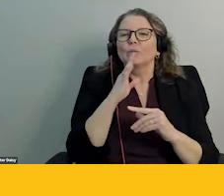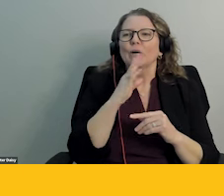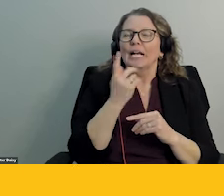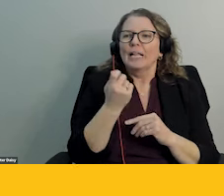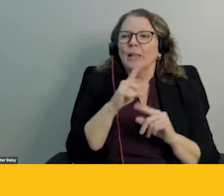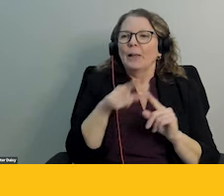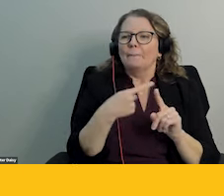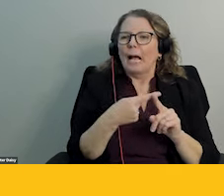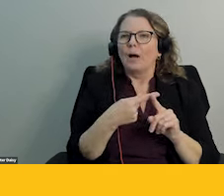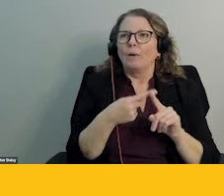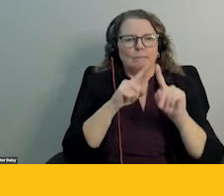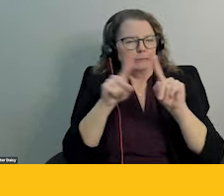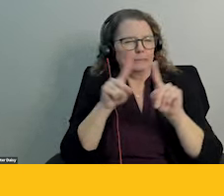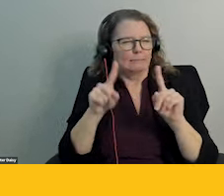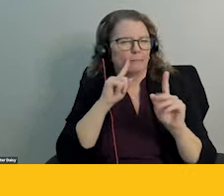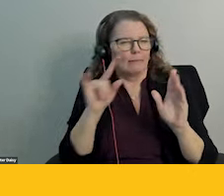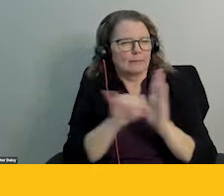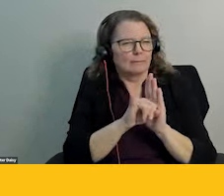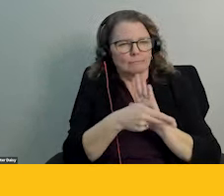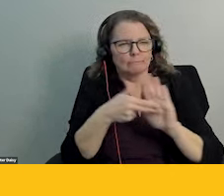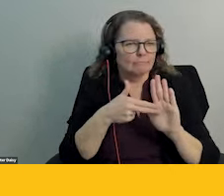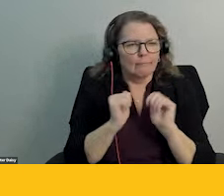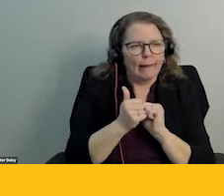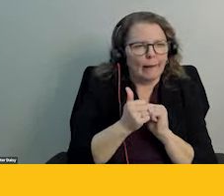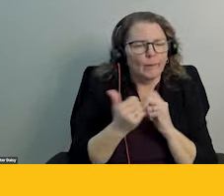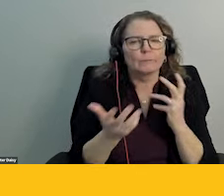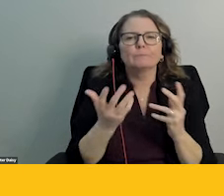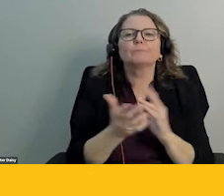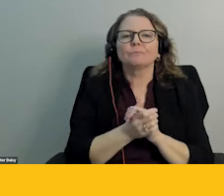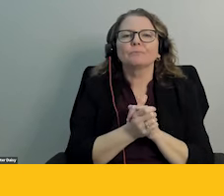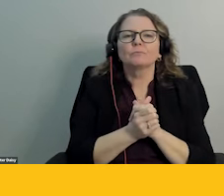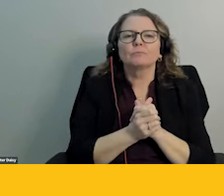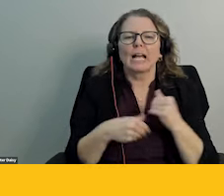about those different identity monikers. I've got a list here